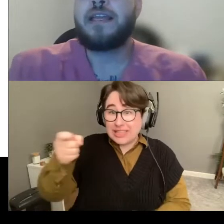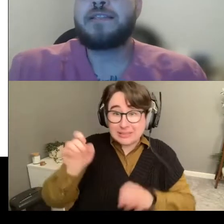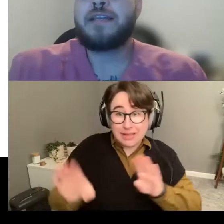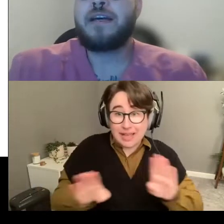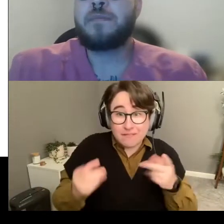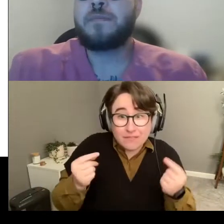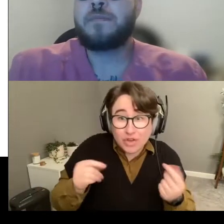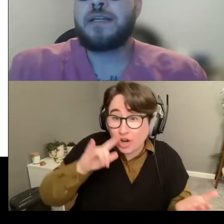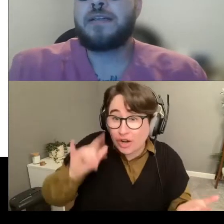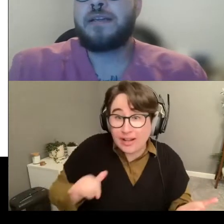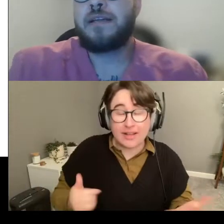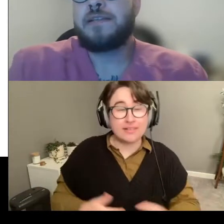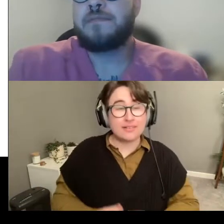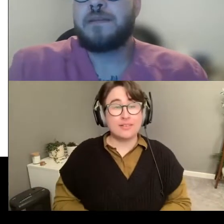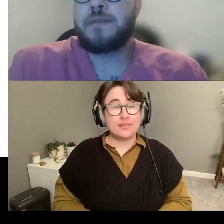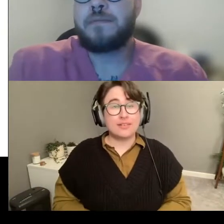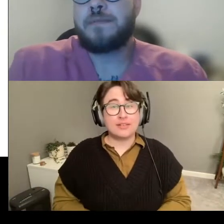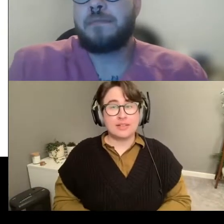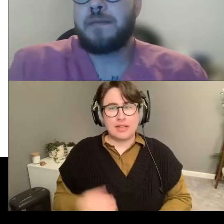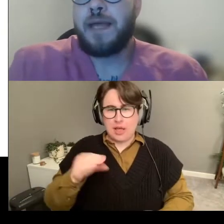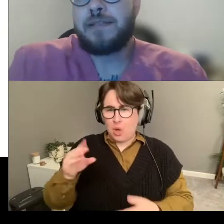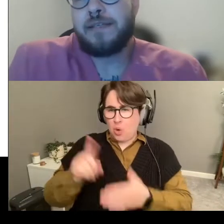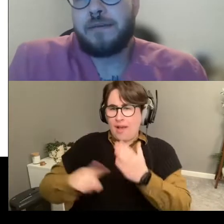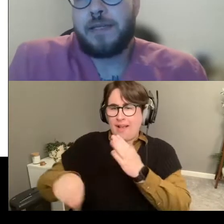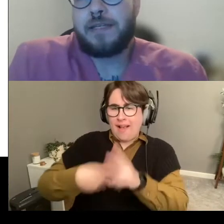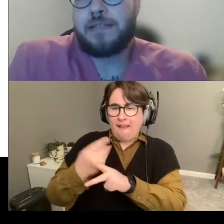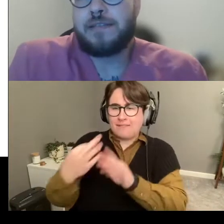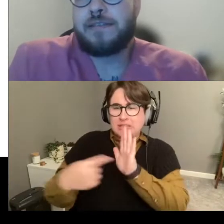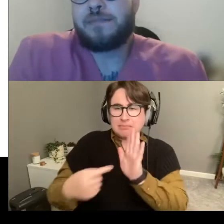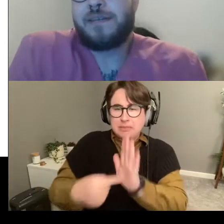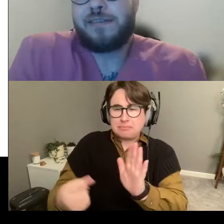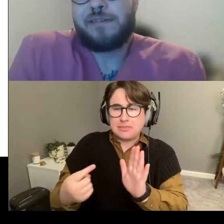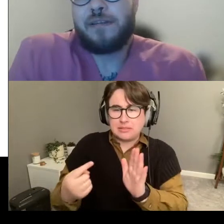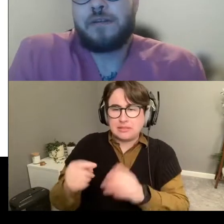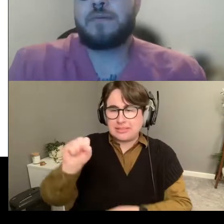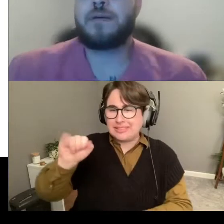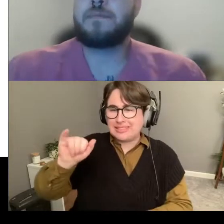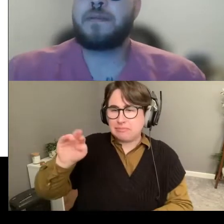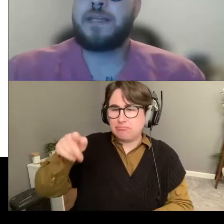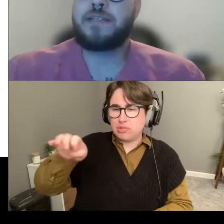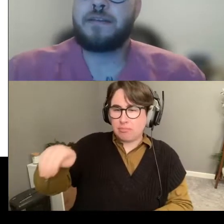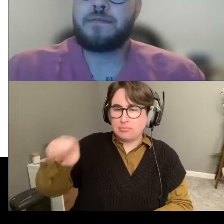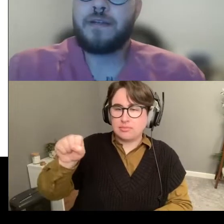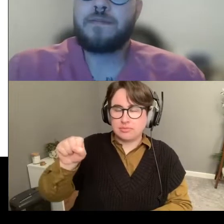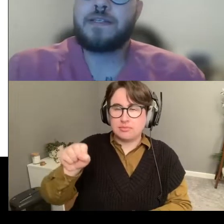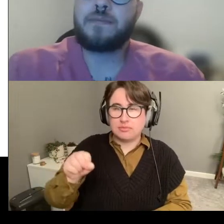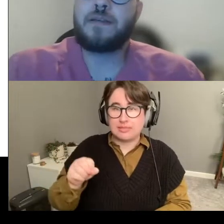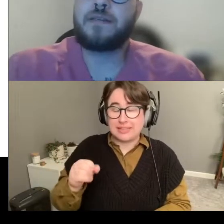and what kinds of symptoms may be impacting our patients. If we don't know our patient in front of us well,